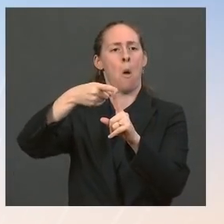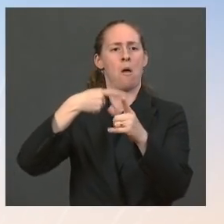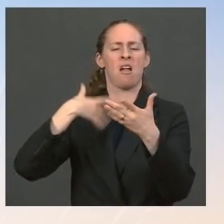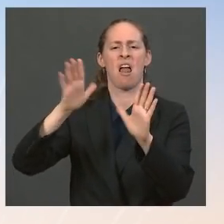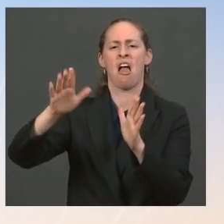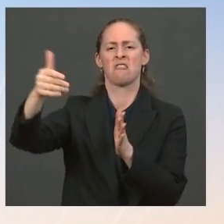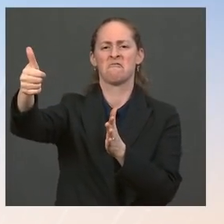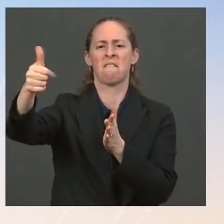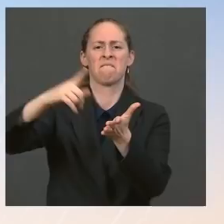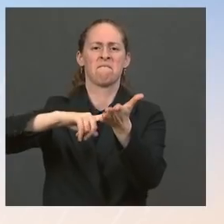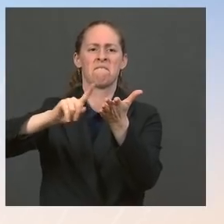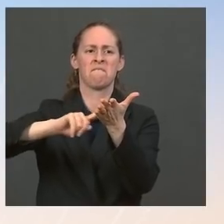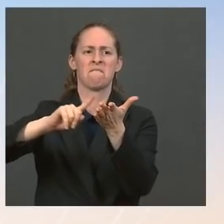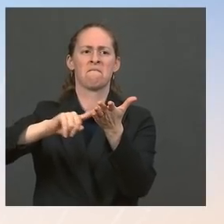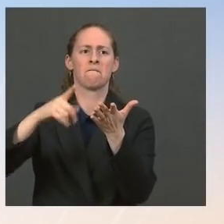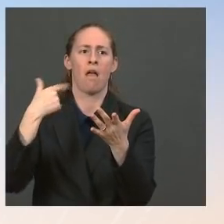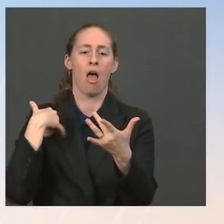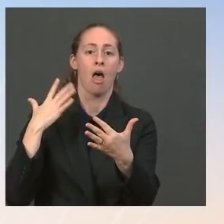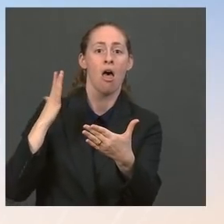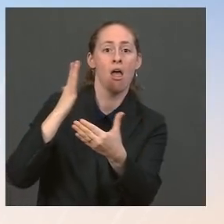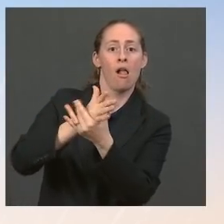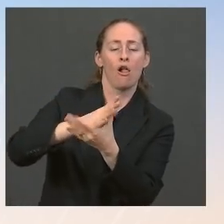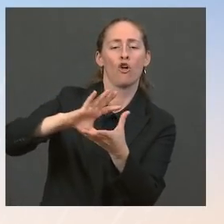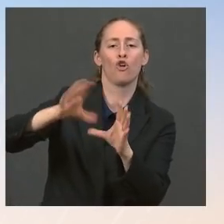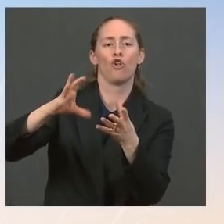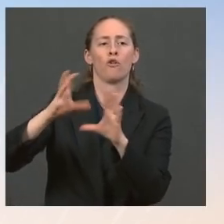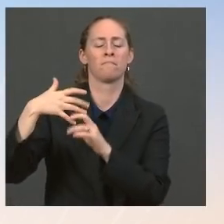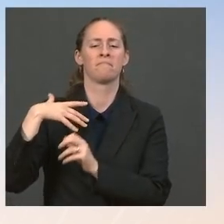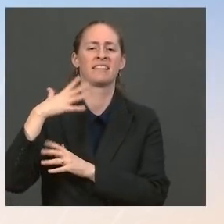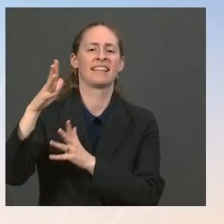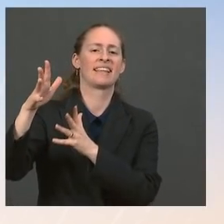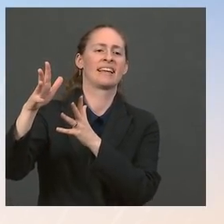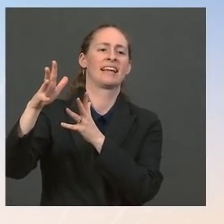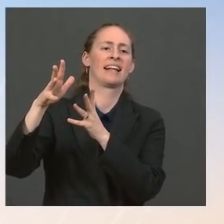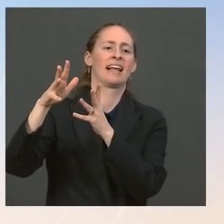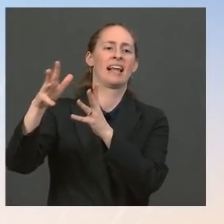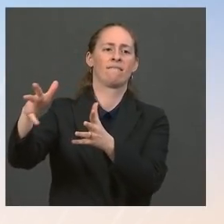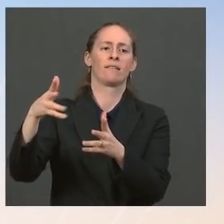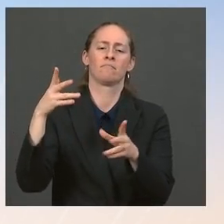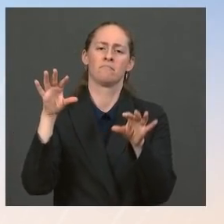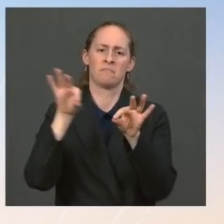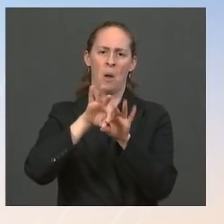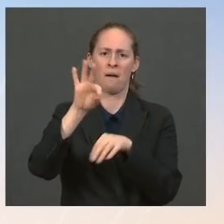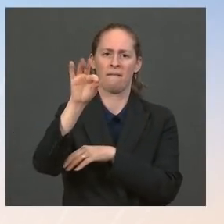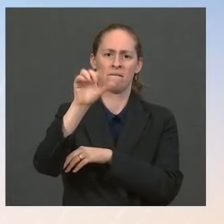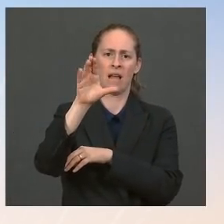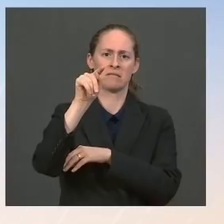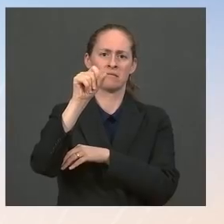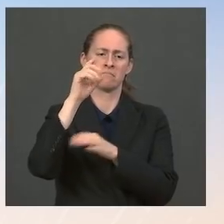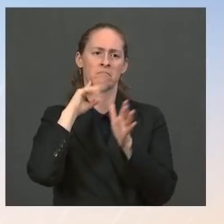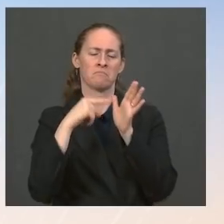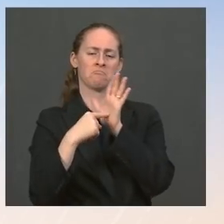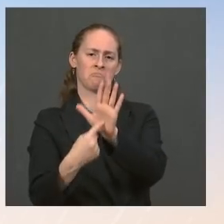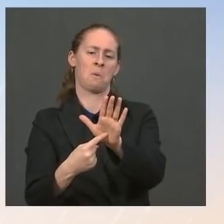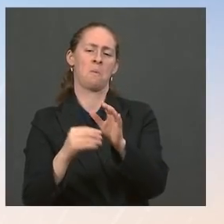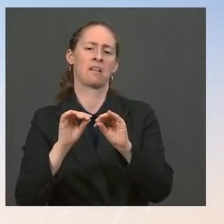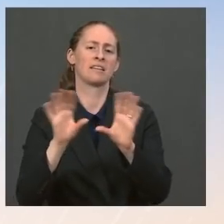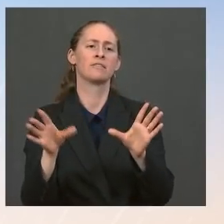I'm not going to interfere with that investigation. The facts will be determined by the investigators, and then the results will be driven